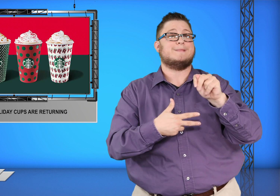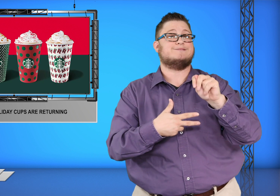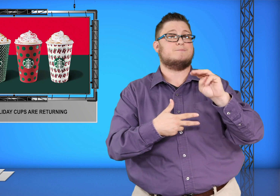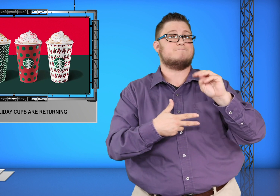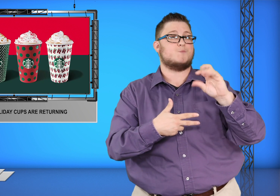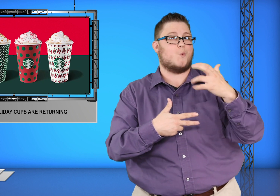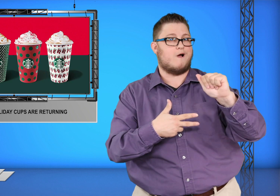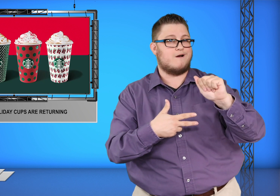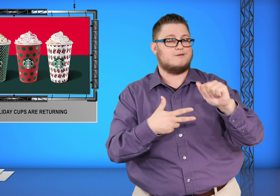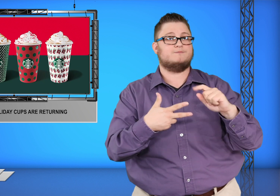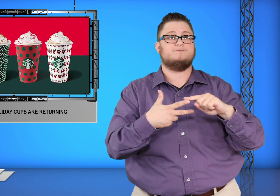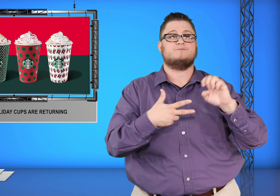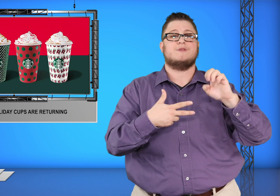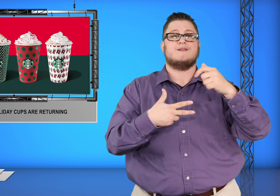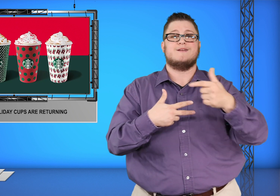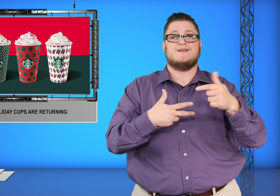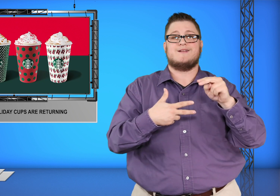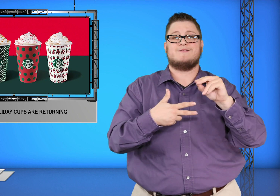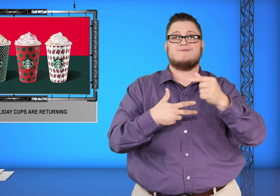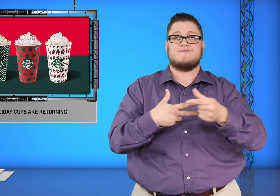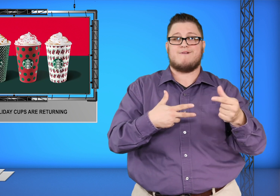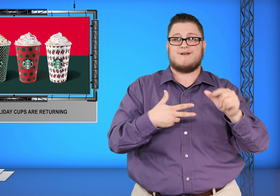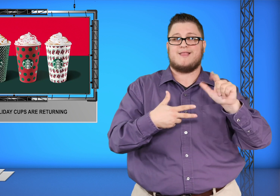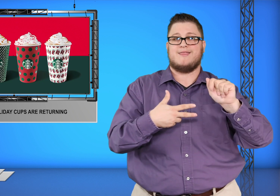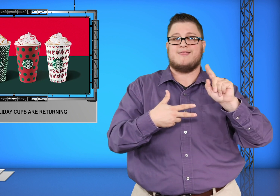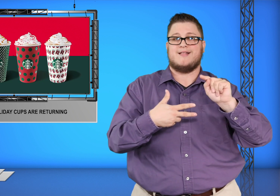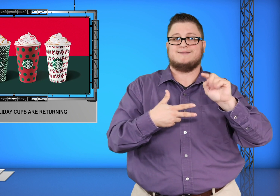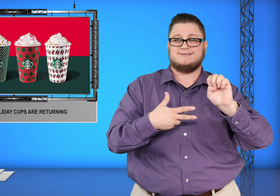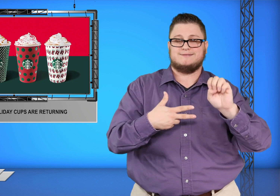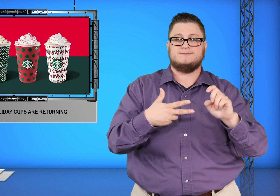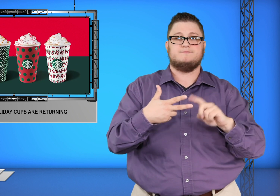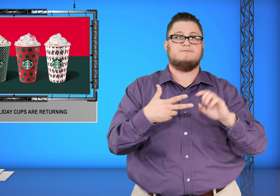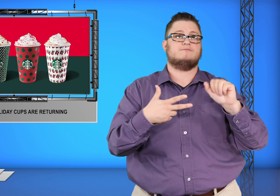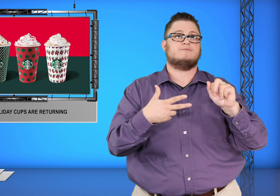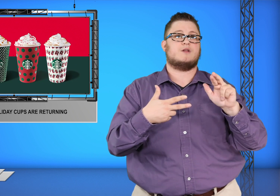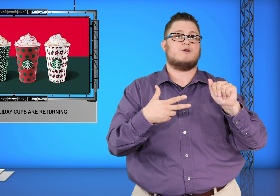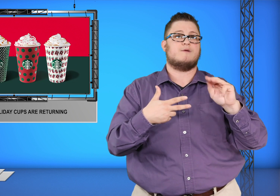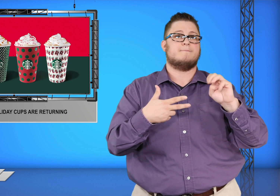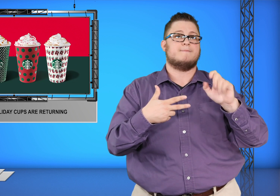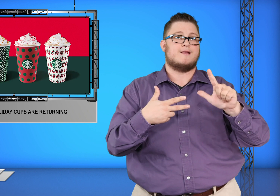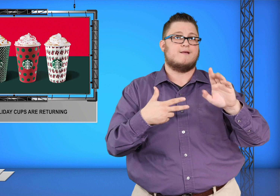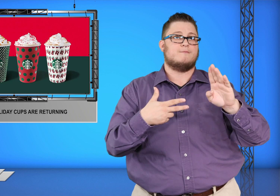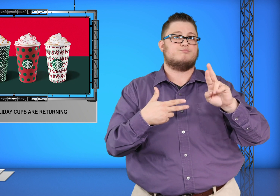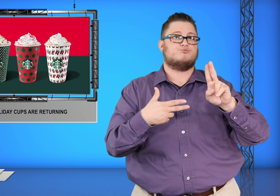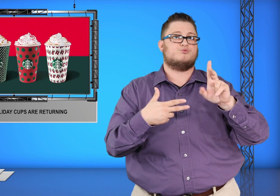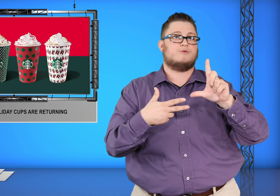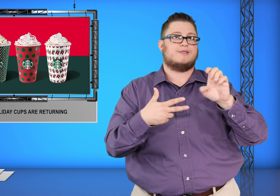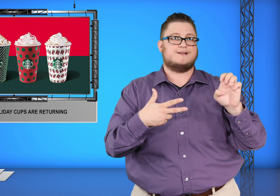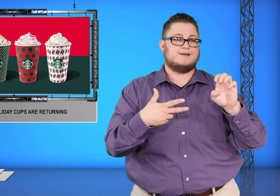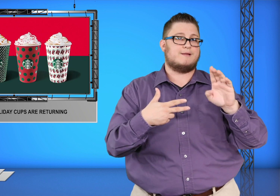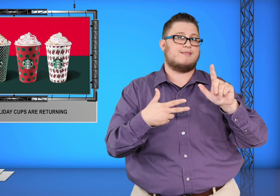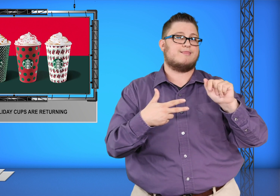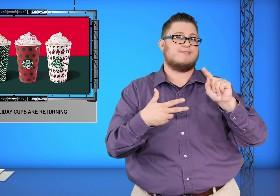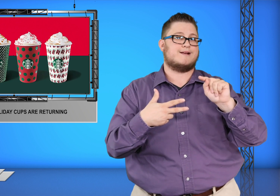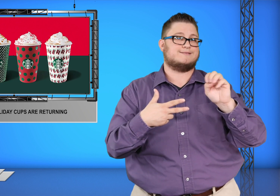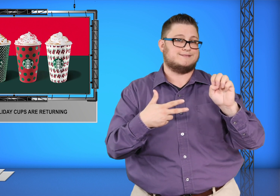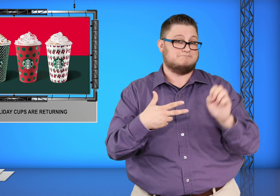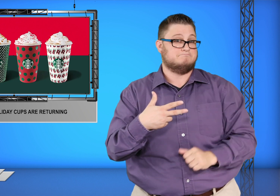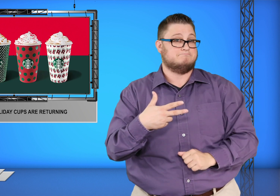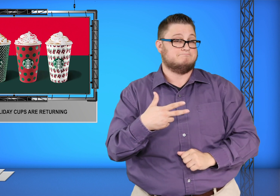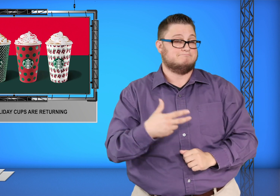mocha, eggnog latte and caramel brulee latte.